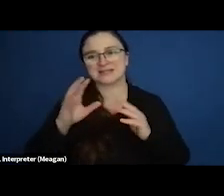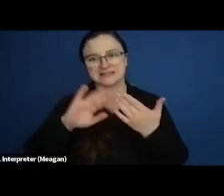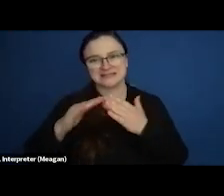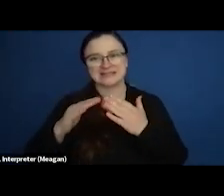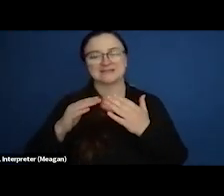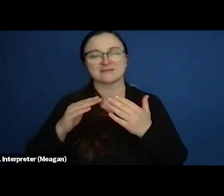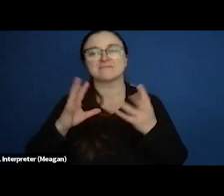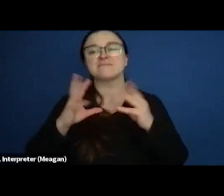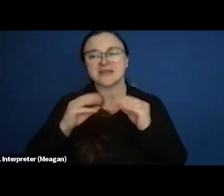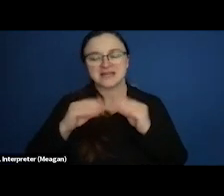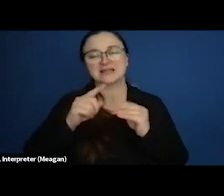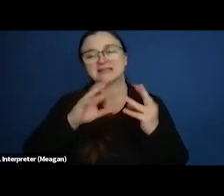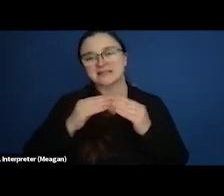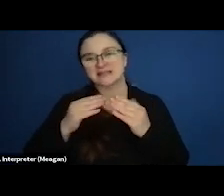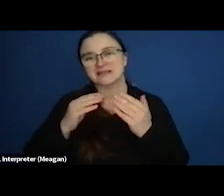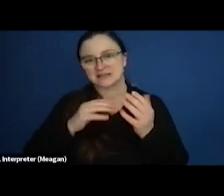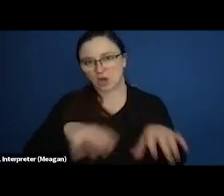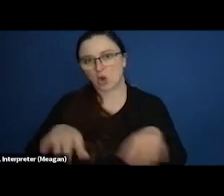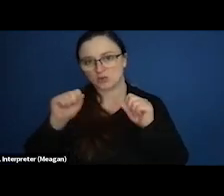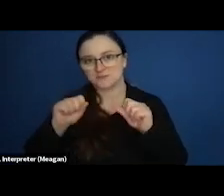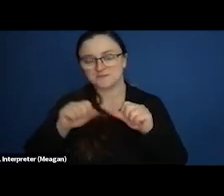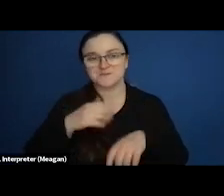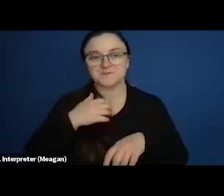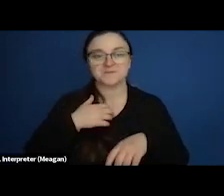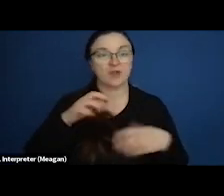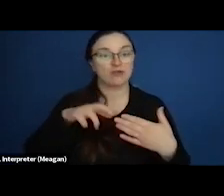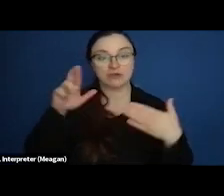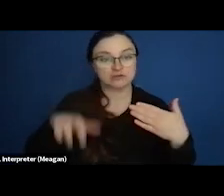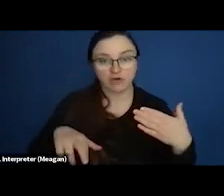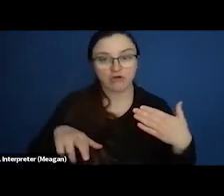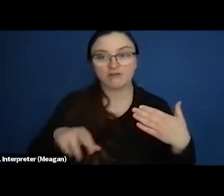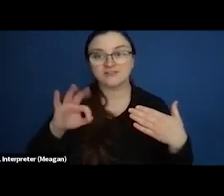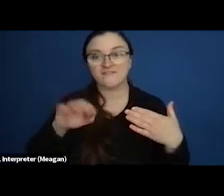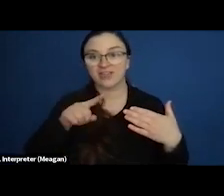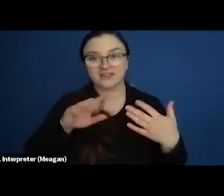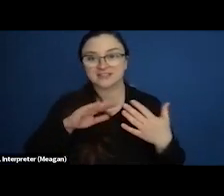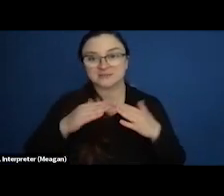The outcome of the integrated collective community voice influenced the city of Boston